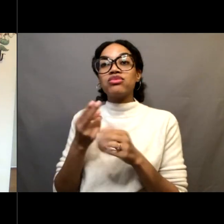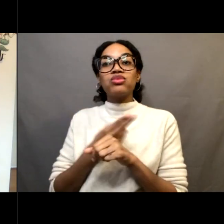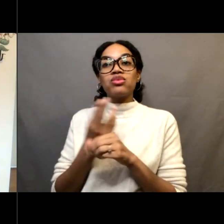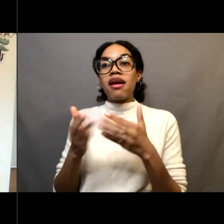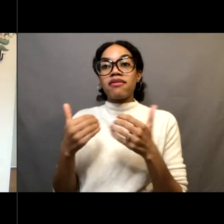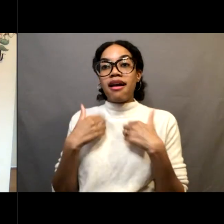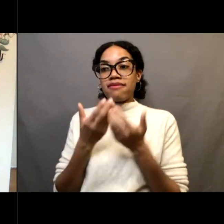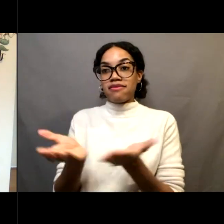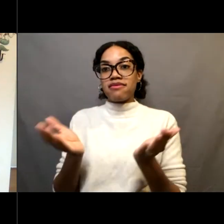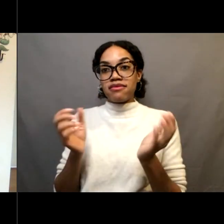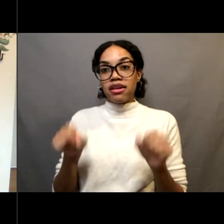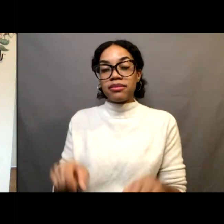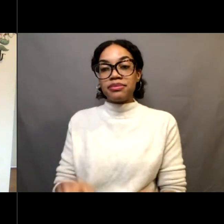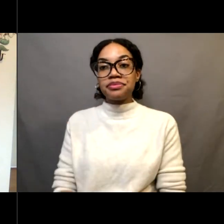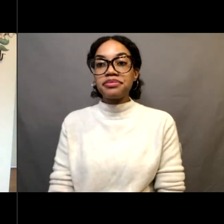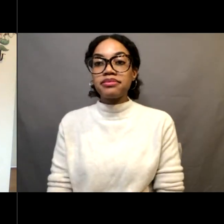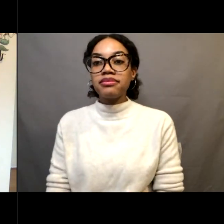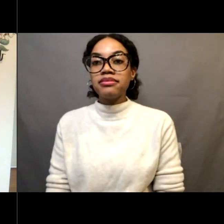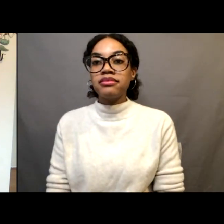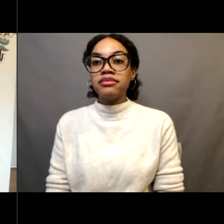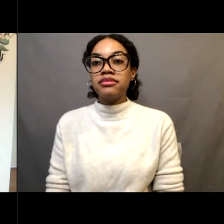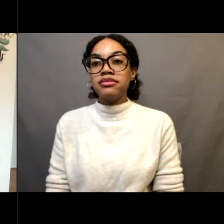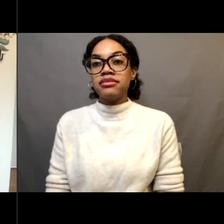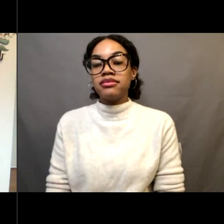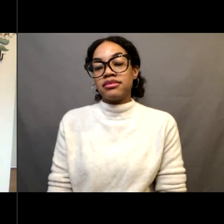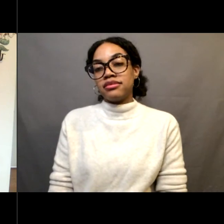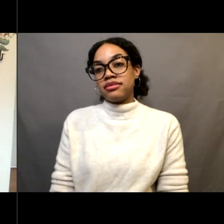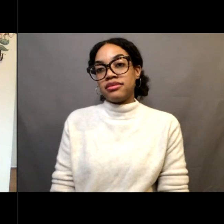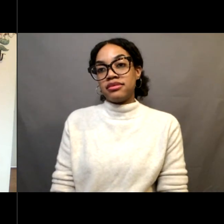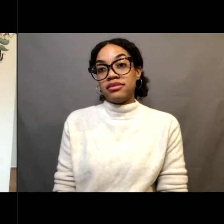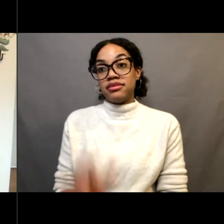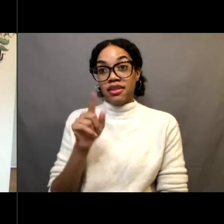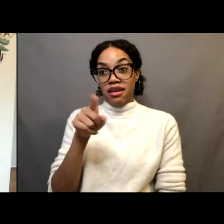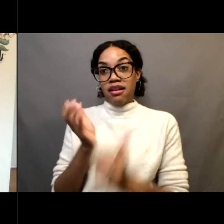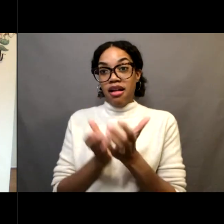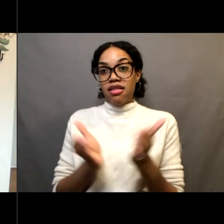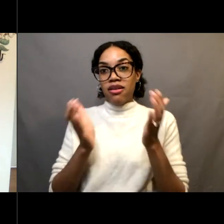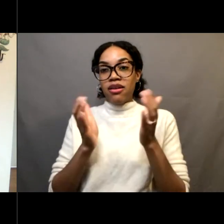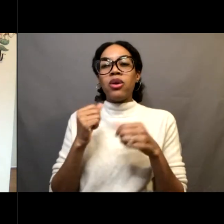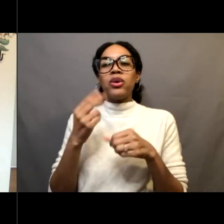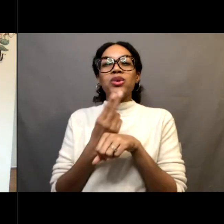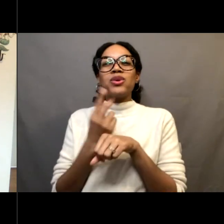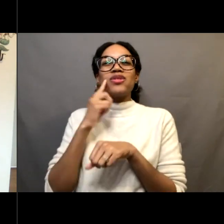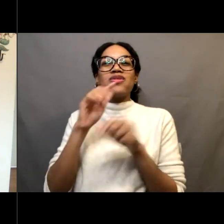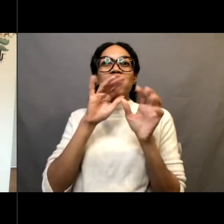Right now I have a calendar that I'm going to use to make it rain. Are you guys ready for it to rain?